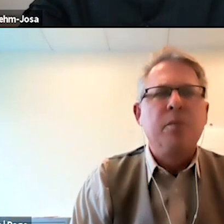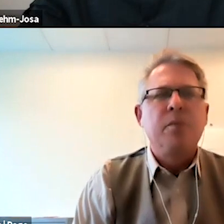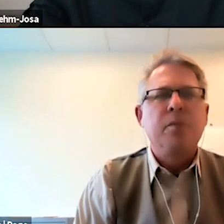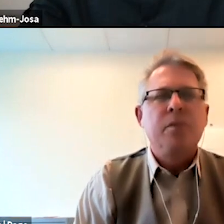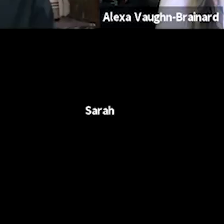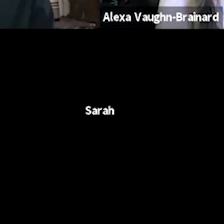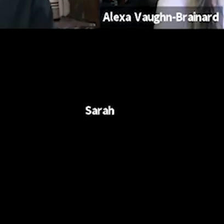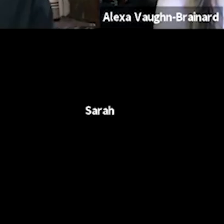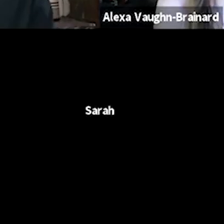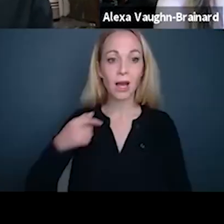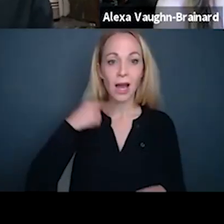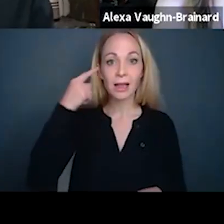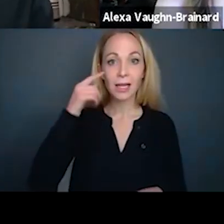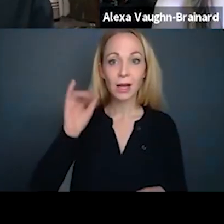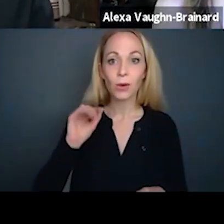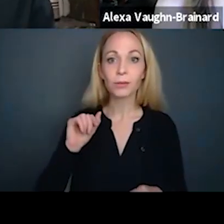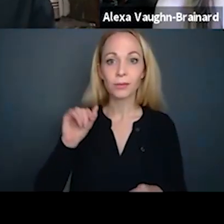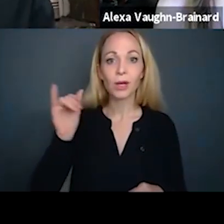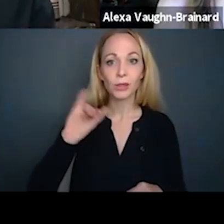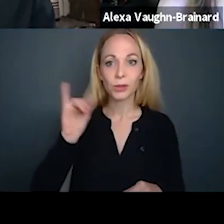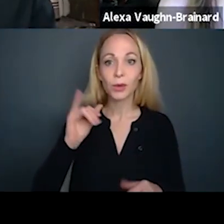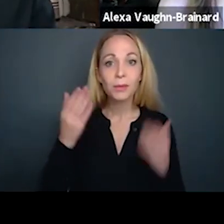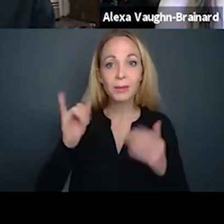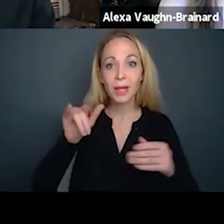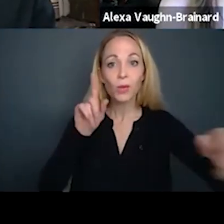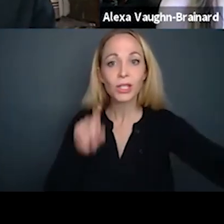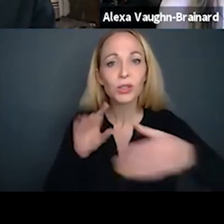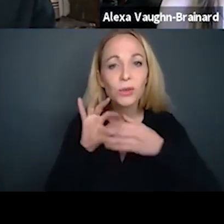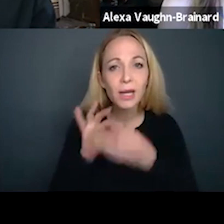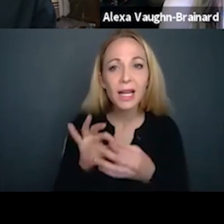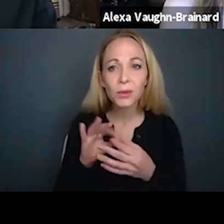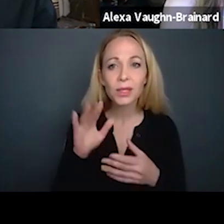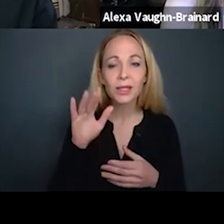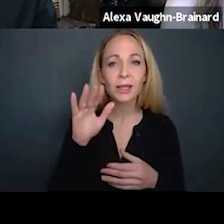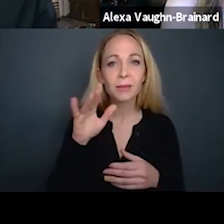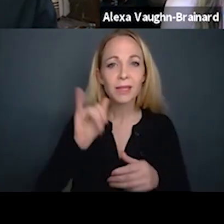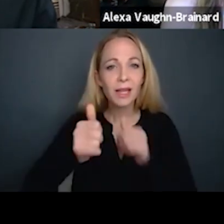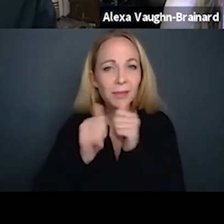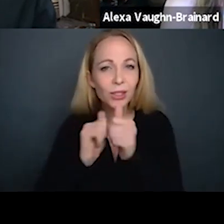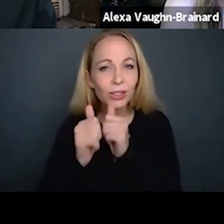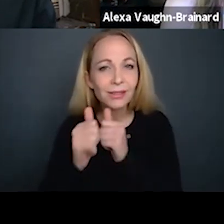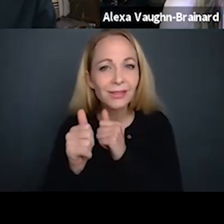I think, also, maybe the question is related to the competition by Hall McKnight,